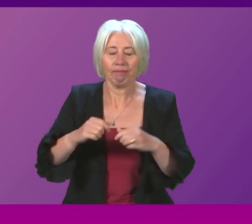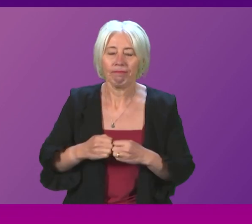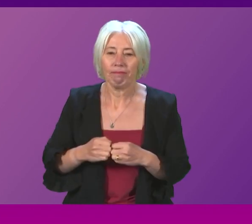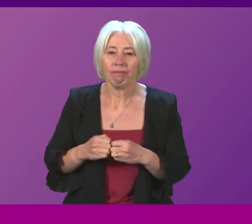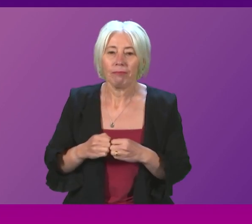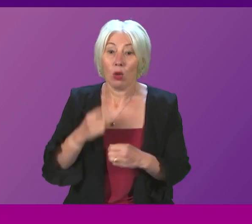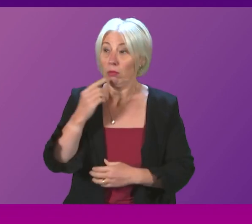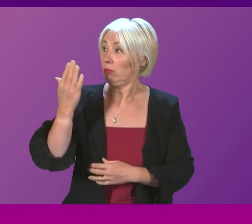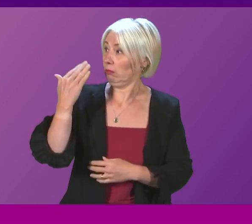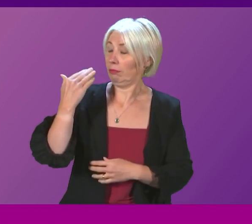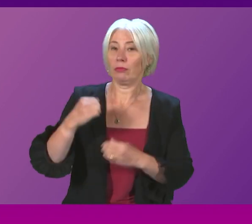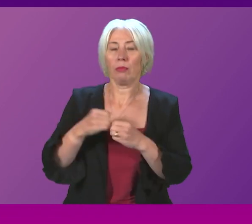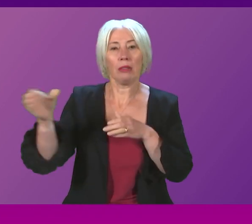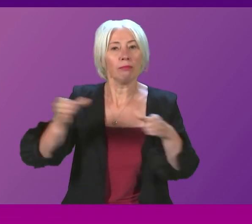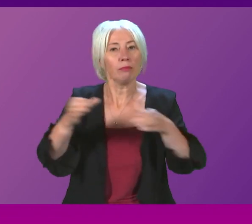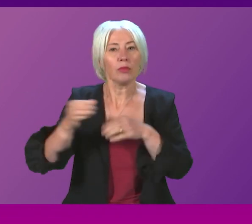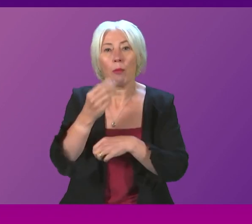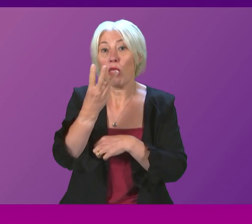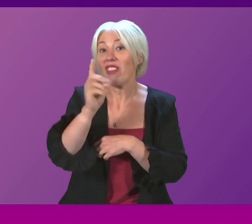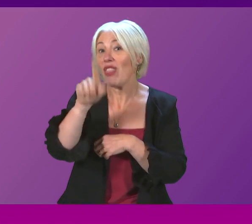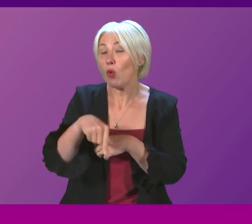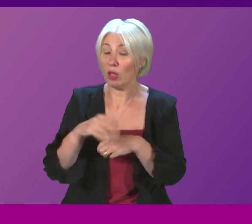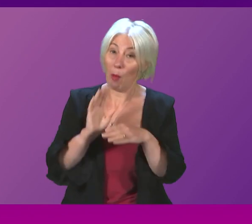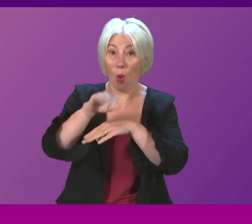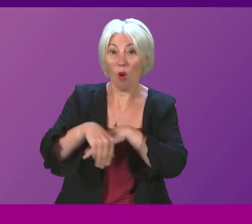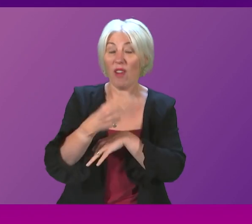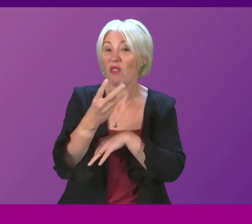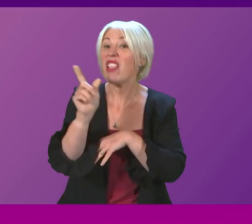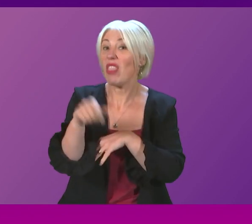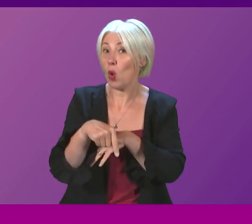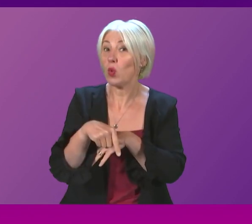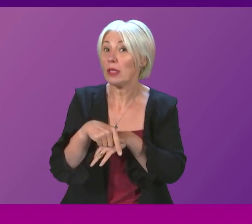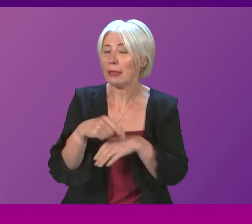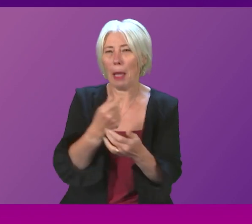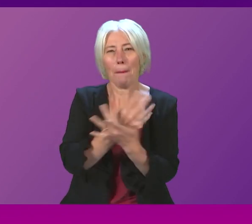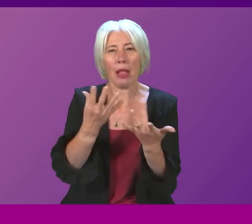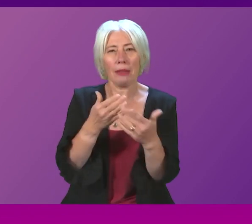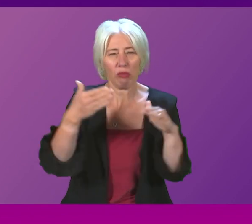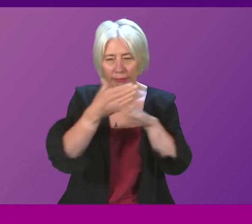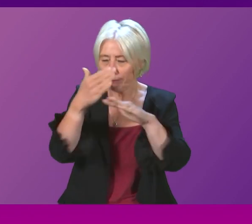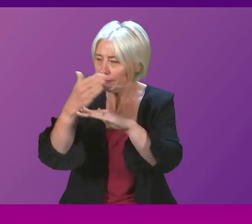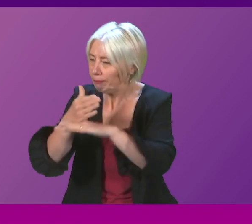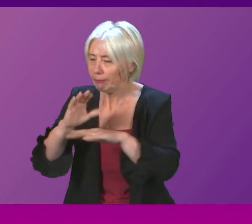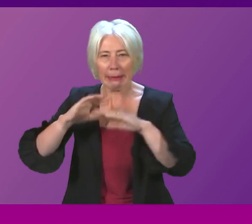In recent times, we have recruited over 3,000 primary care multidisciplinary team members